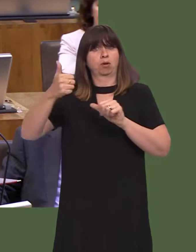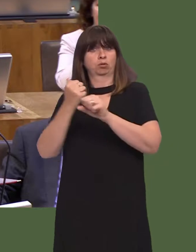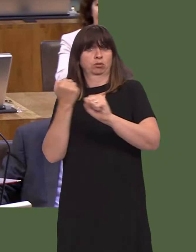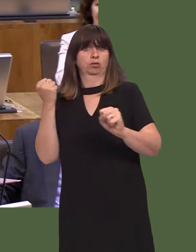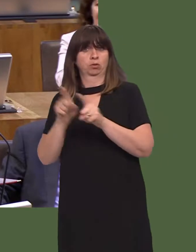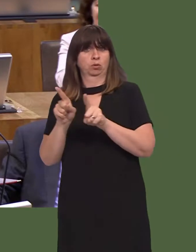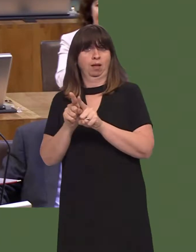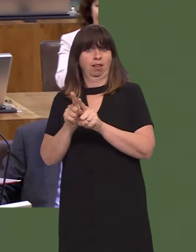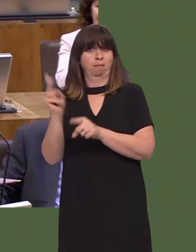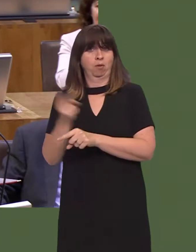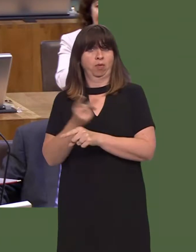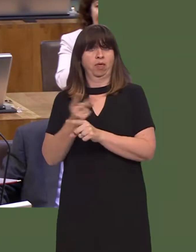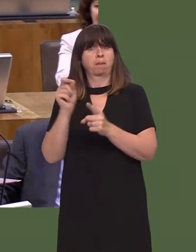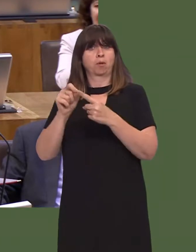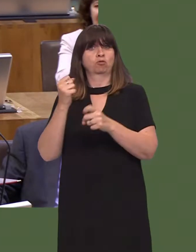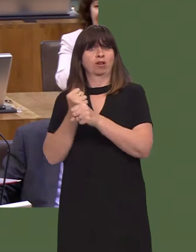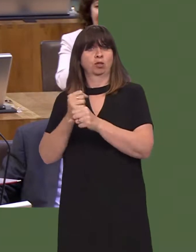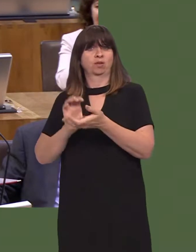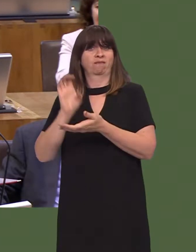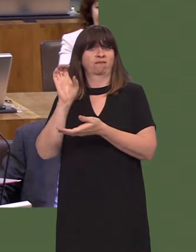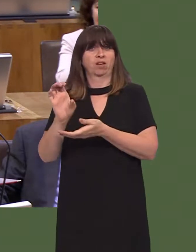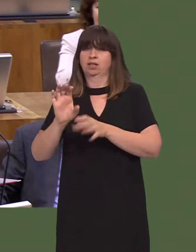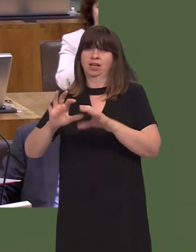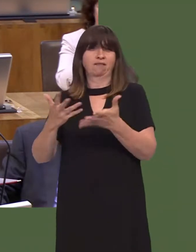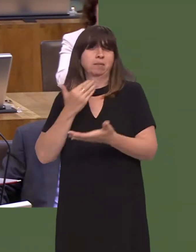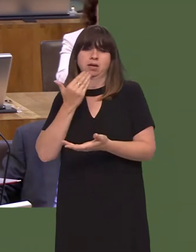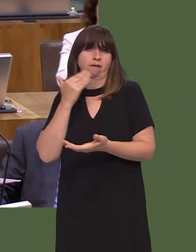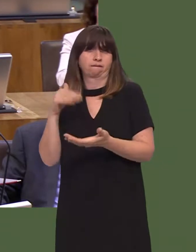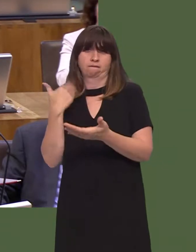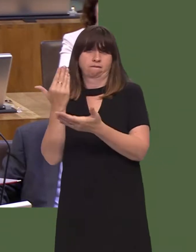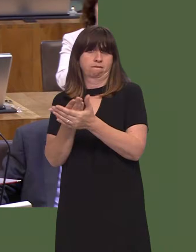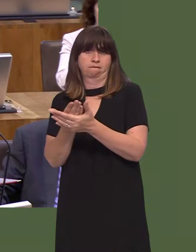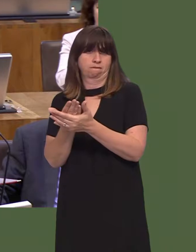clarify. What we have done is recognise that postgraduate funding has not been there in